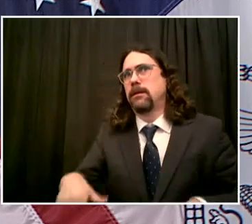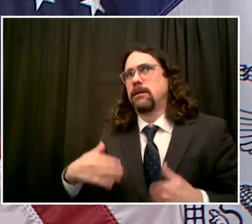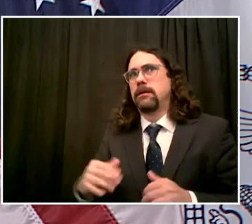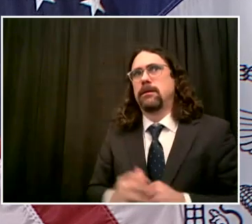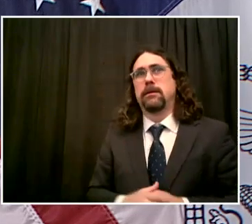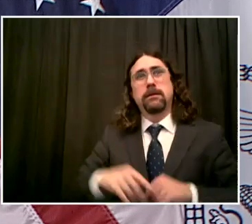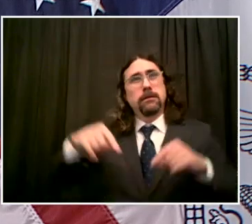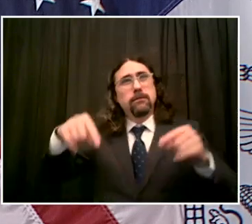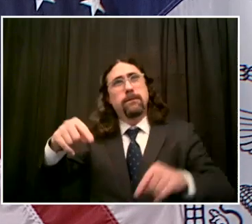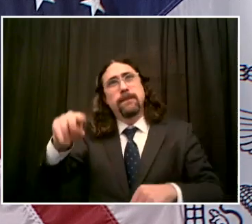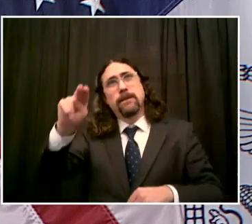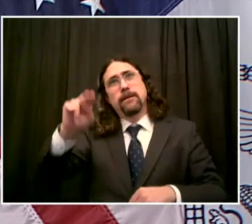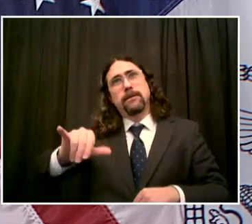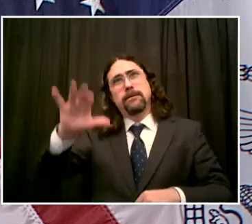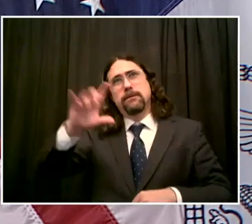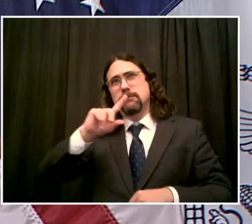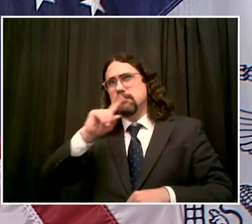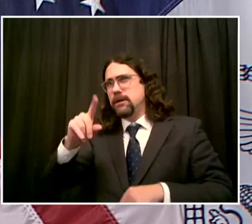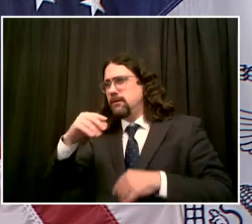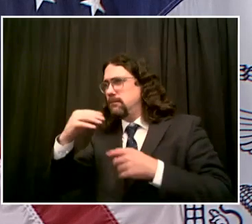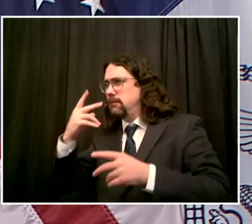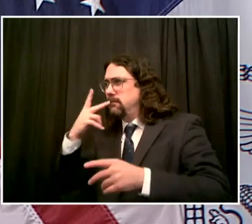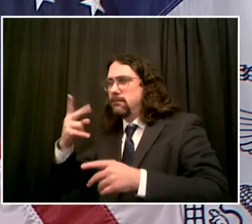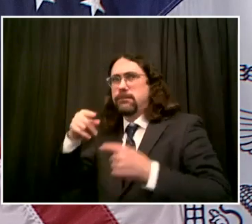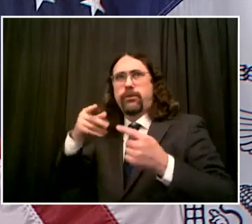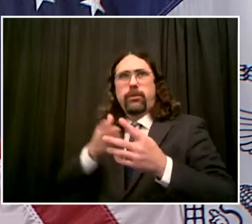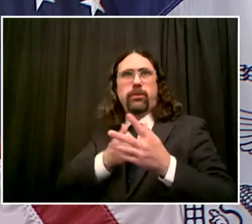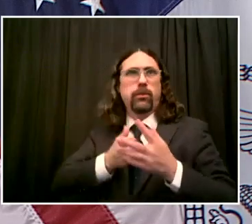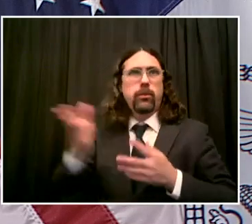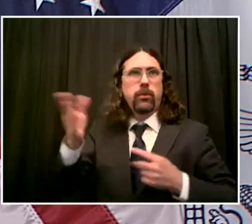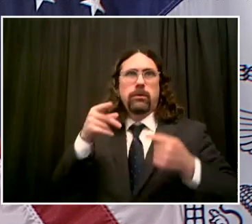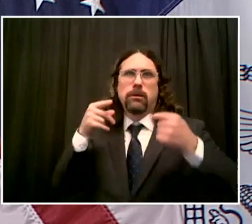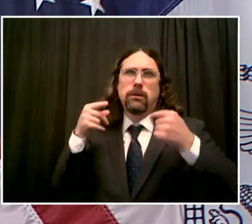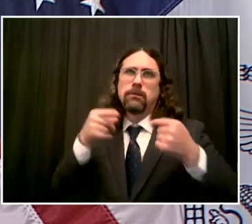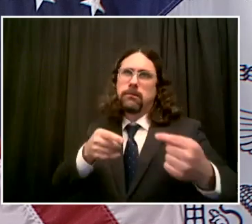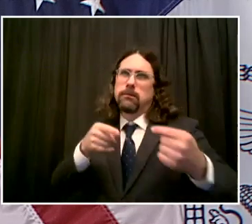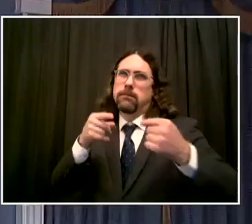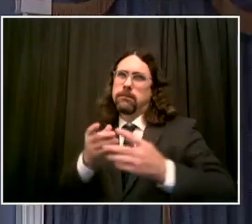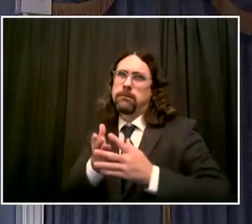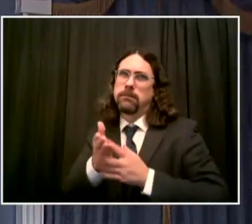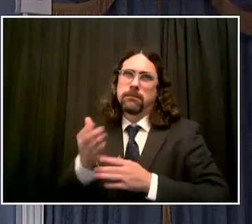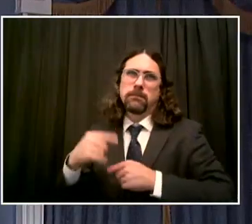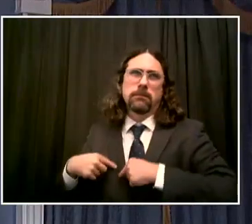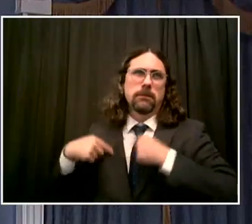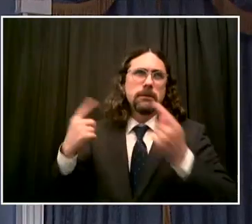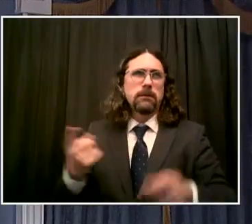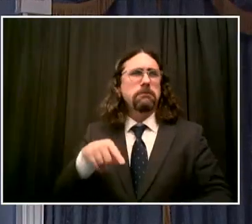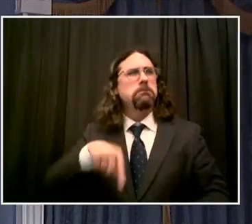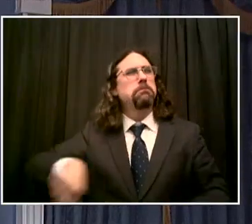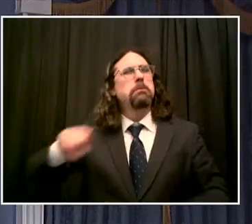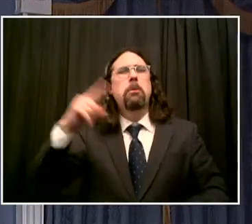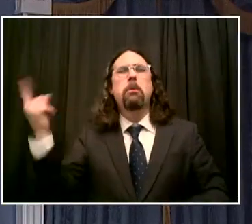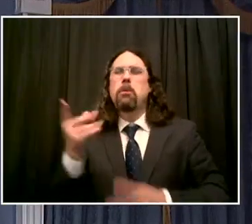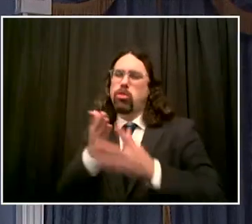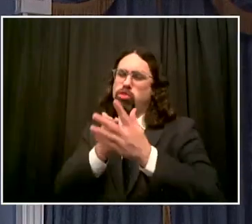ANYONE WHO TELLS YOU OTHERWISE DOES NOT UNDERSTAND NEW YORK CITY. DO NOT BET AGAINST NEW YORK CITY OR THE PEOPLE OF NEW YORK CITY.